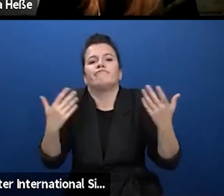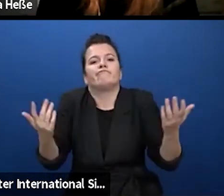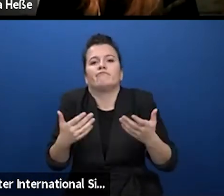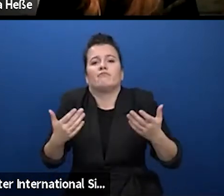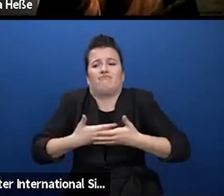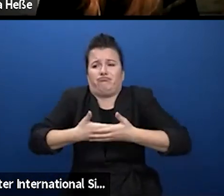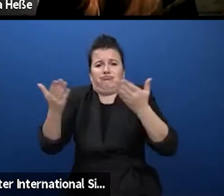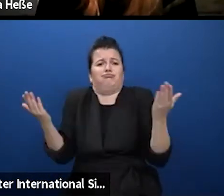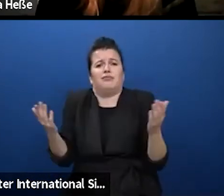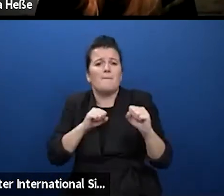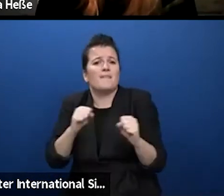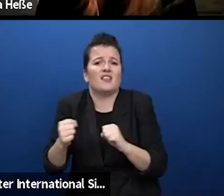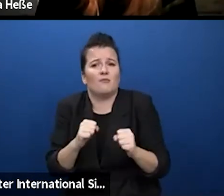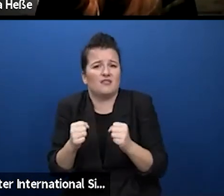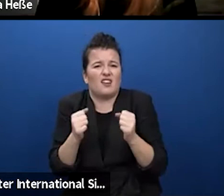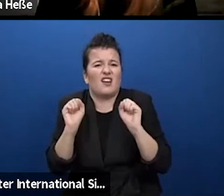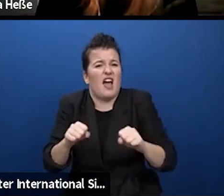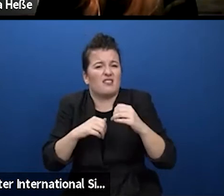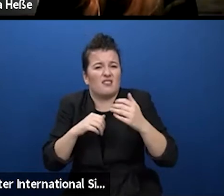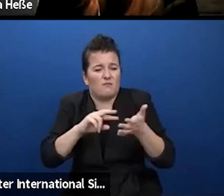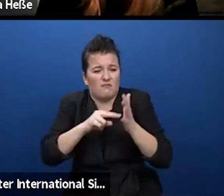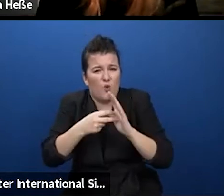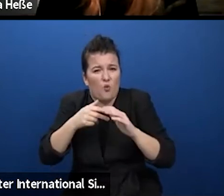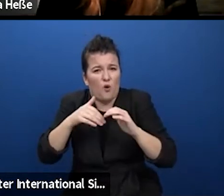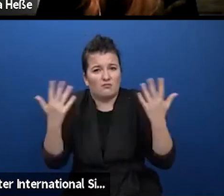we develop but for me like you know these tensions you know dramaturgically the whole thing there's